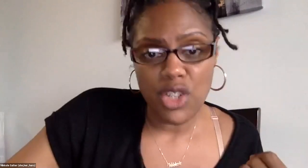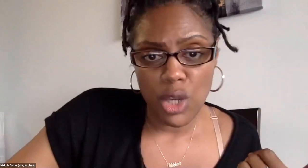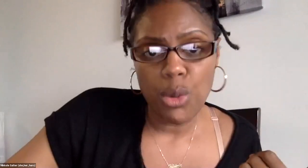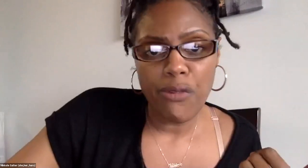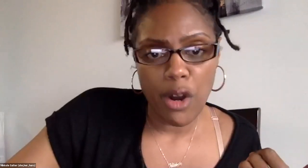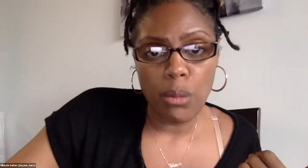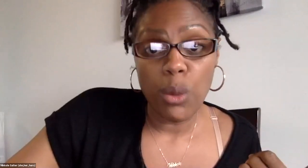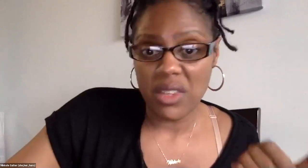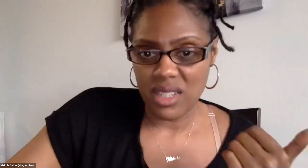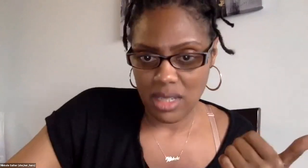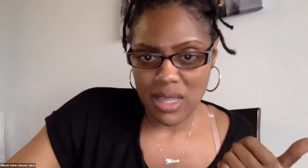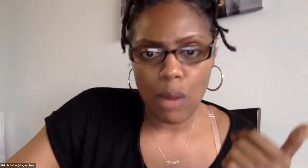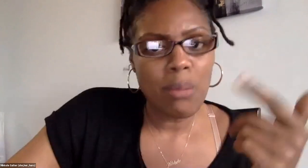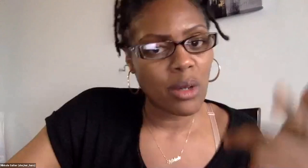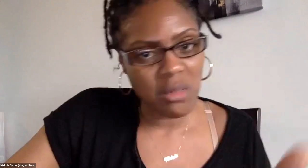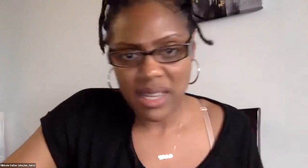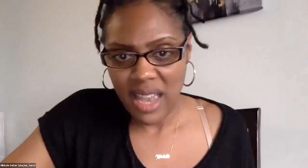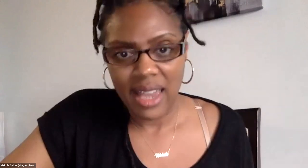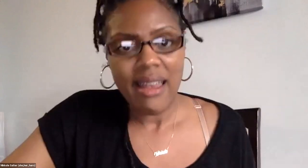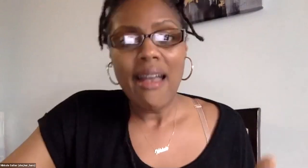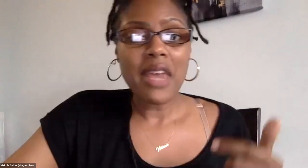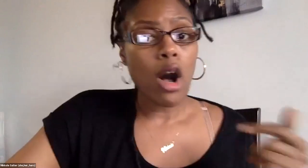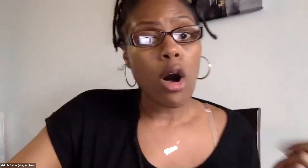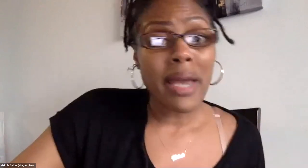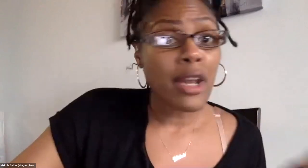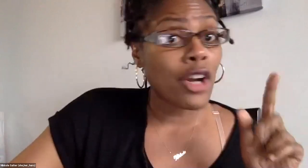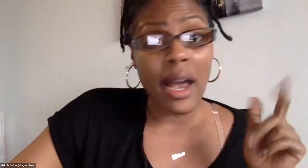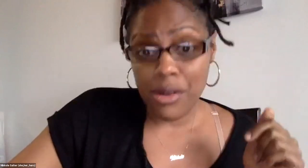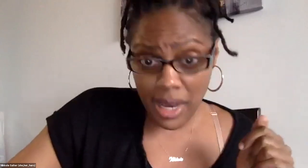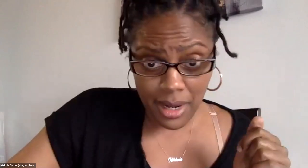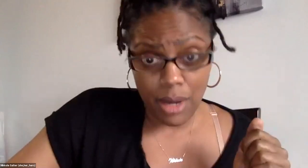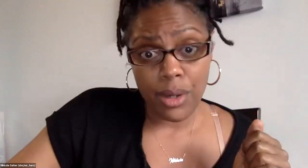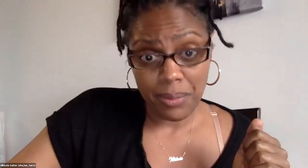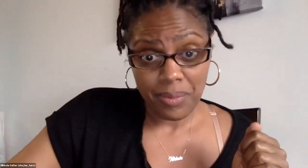continue to affirm with the systems that we build and maintain that all men are not created equal.